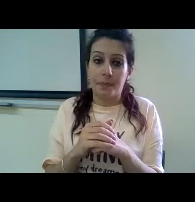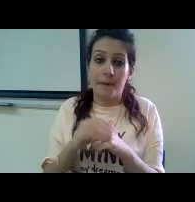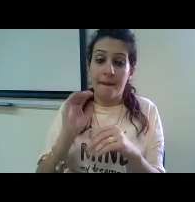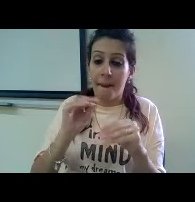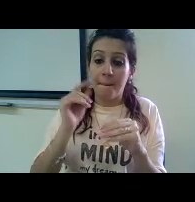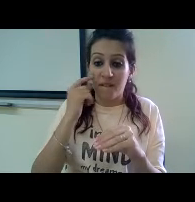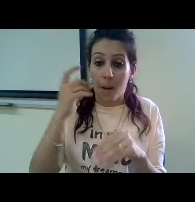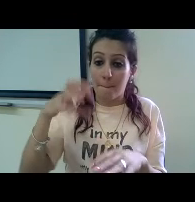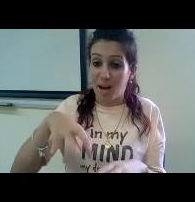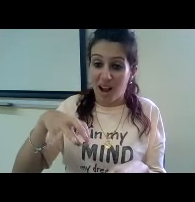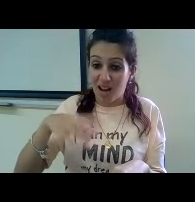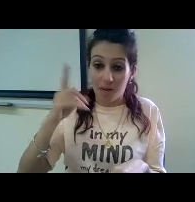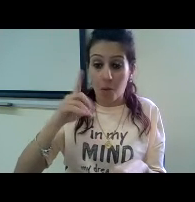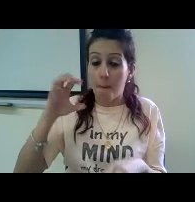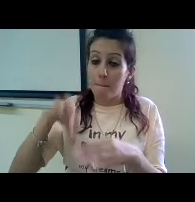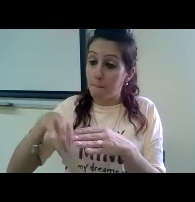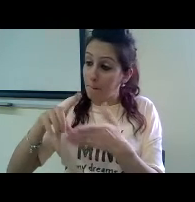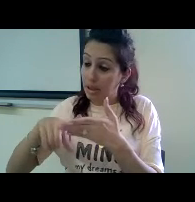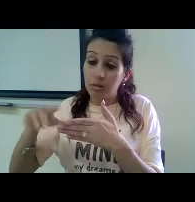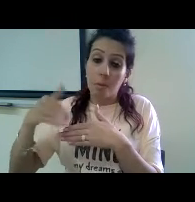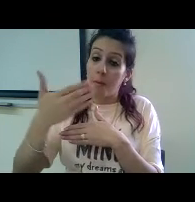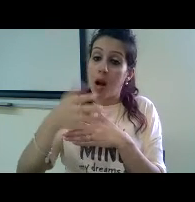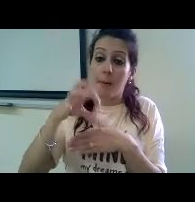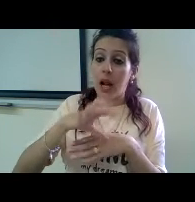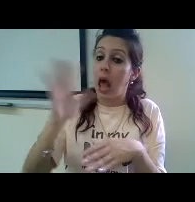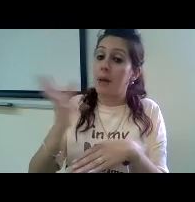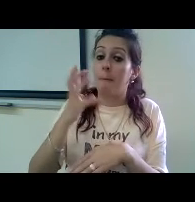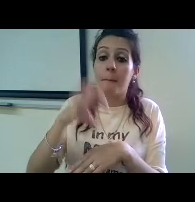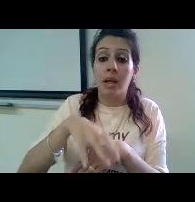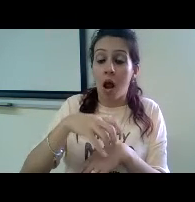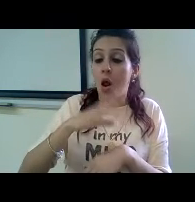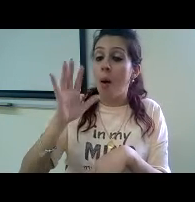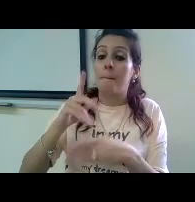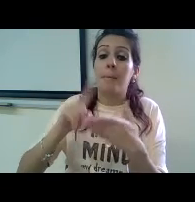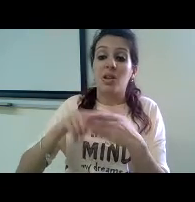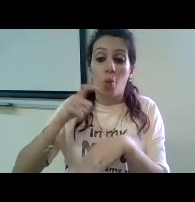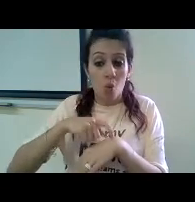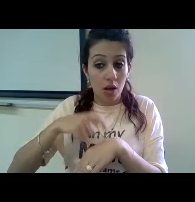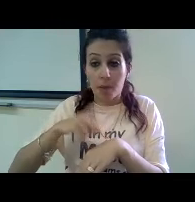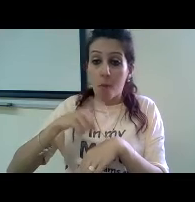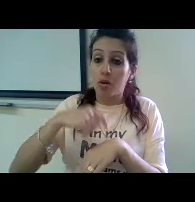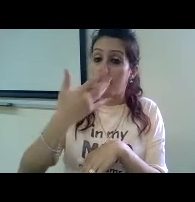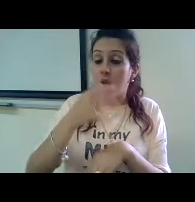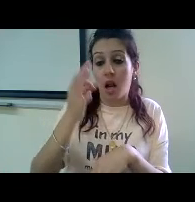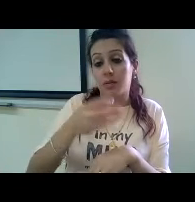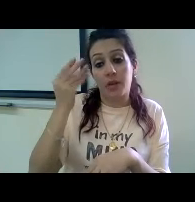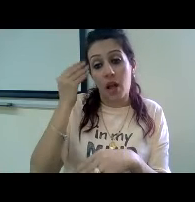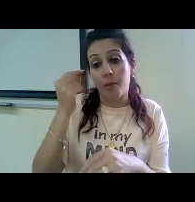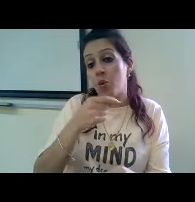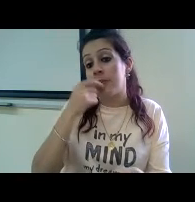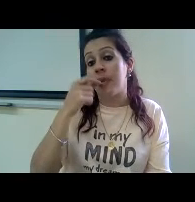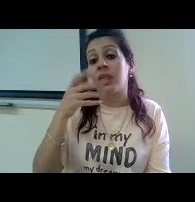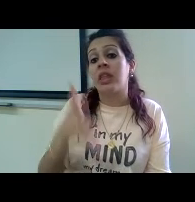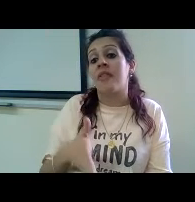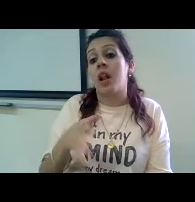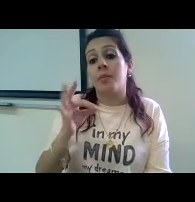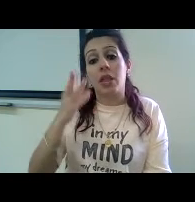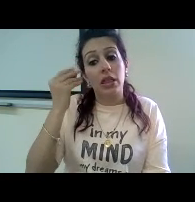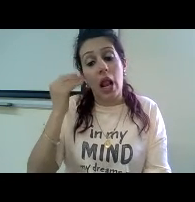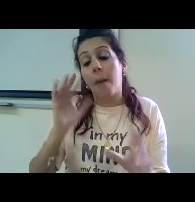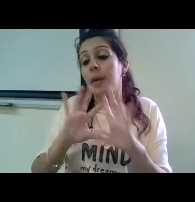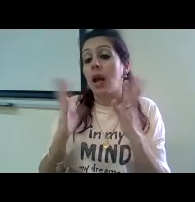the example that the cooperation now has extended from the current approach